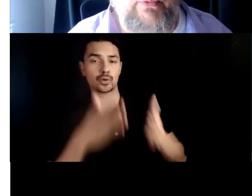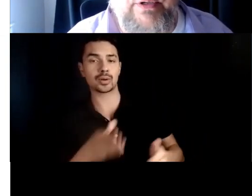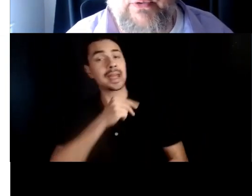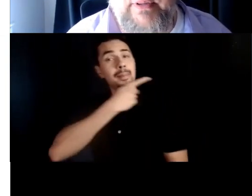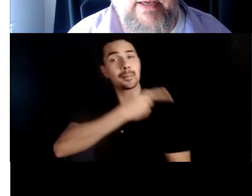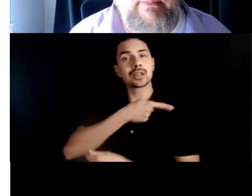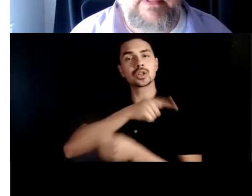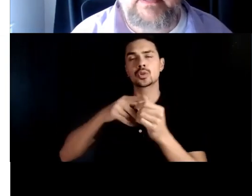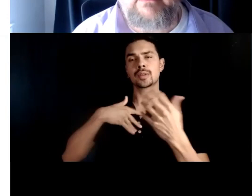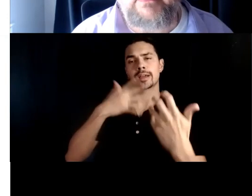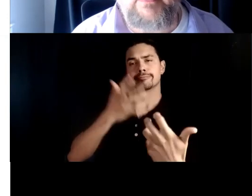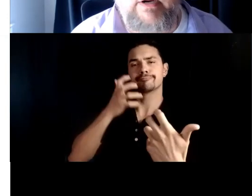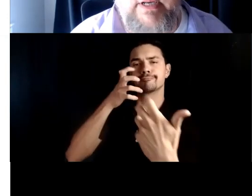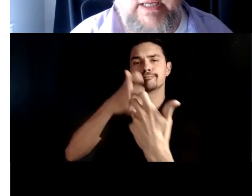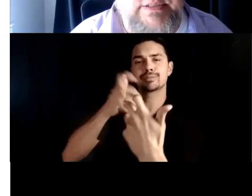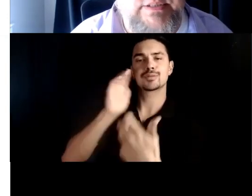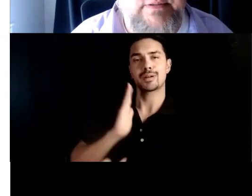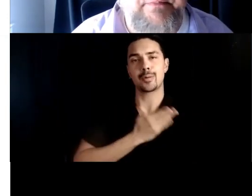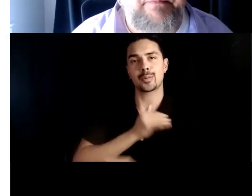what we're doing with them to their needs.